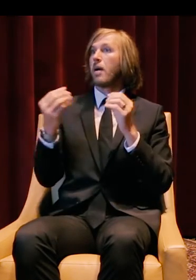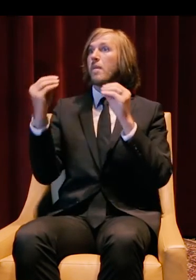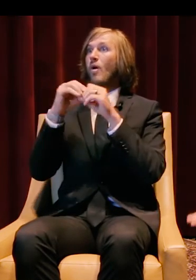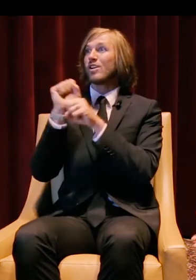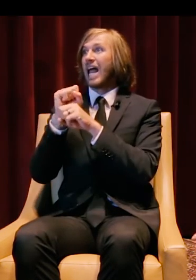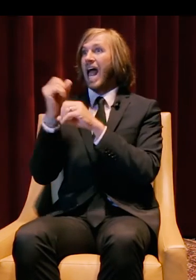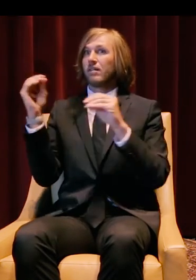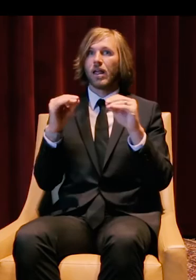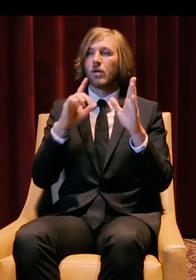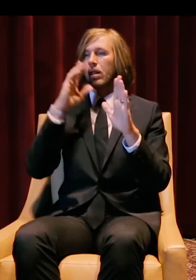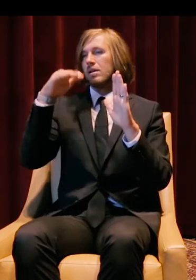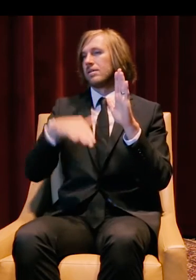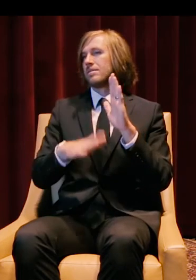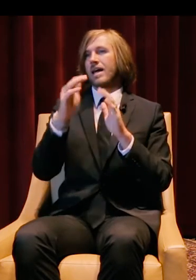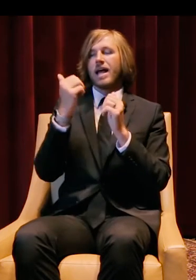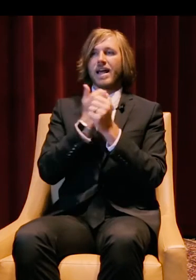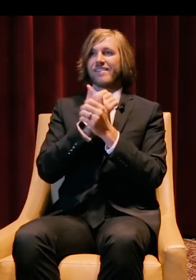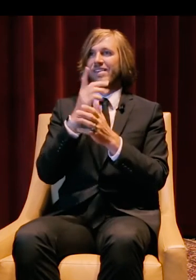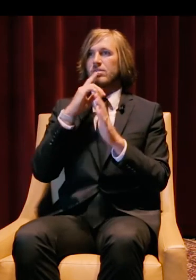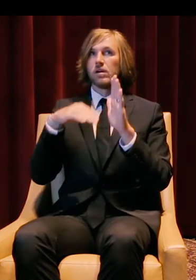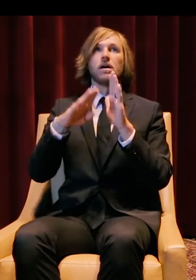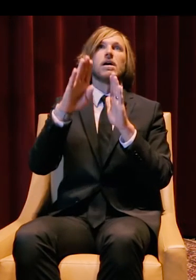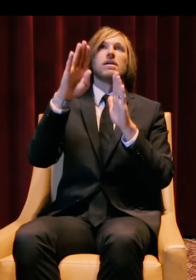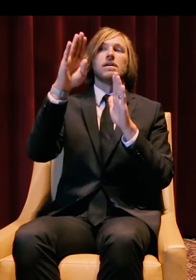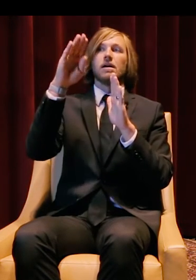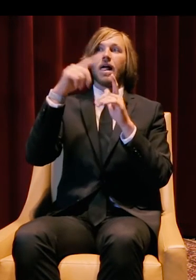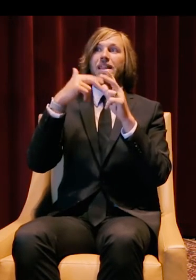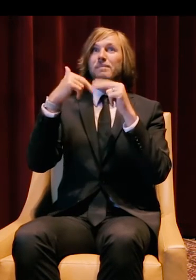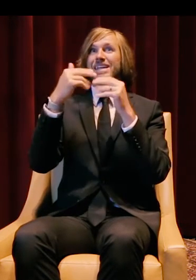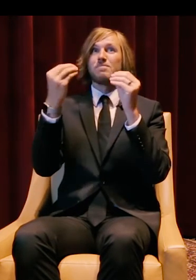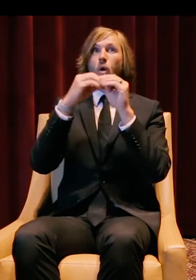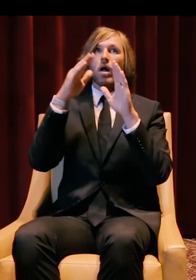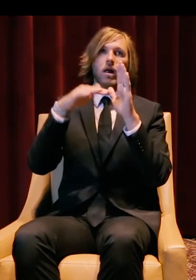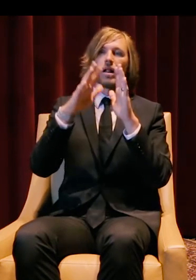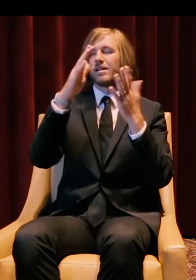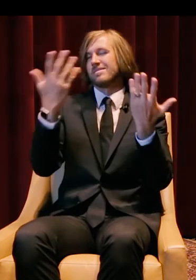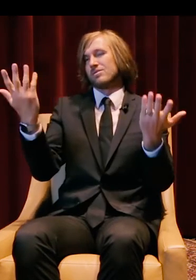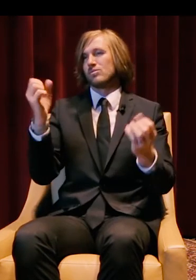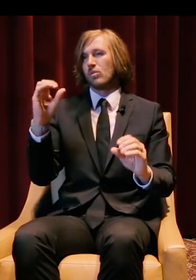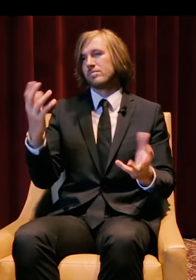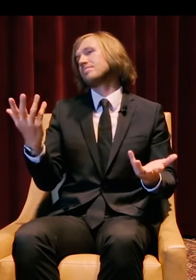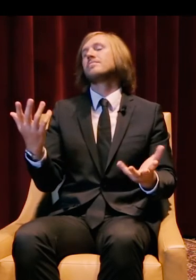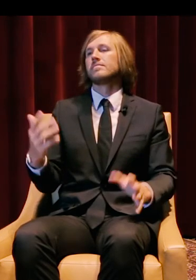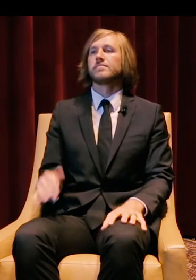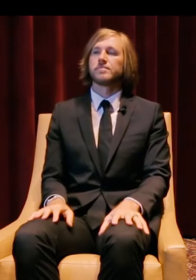and then everything starts going back up, then builders start building again, and that sort of thing.